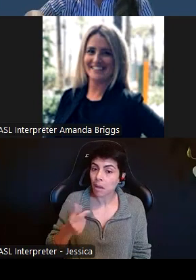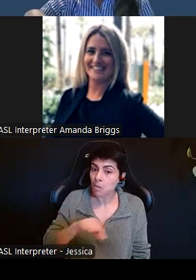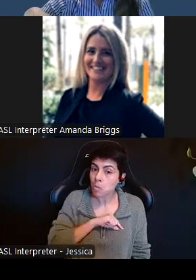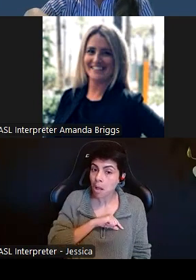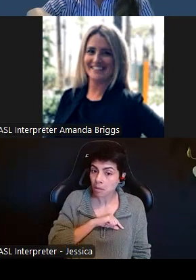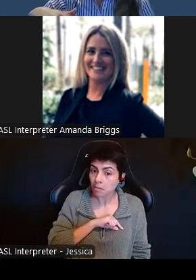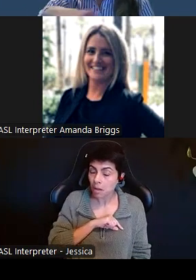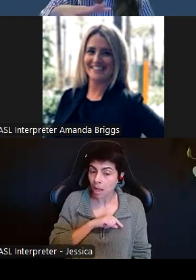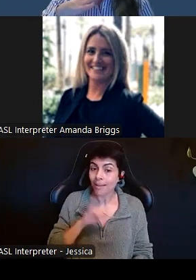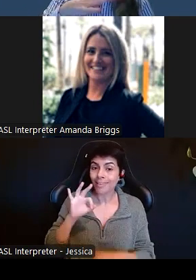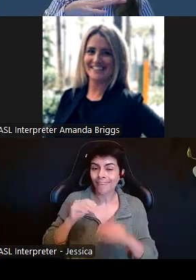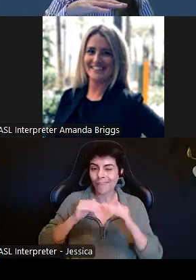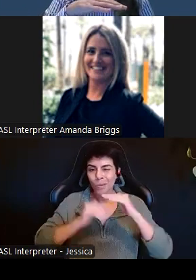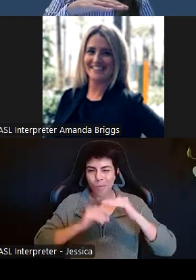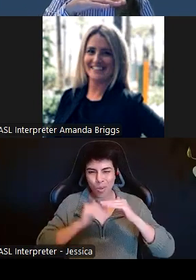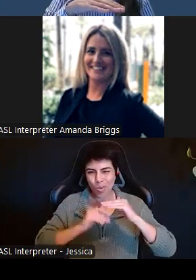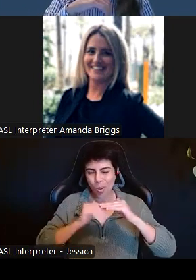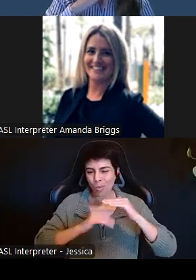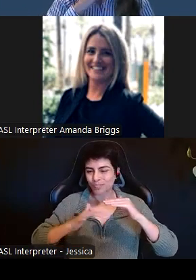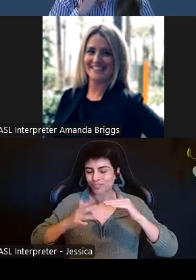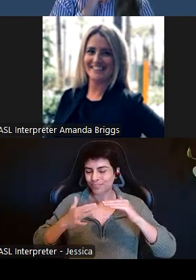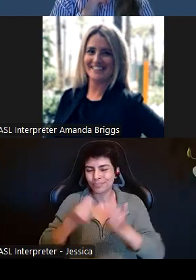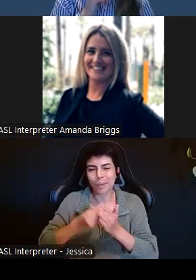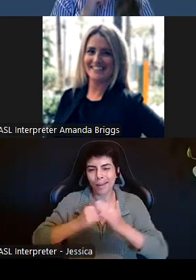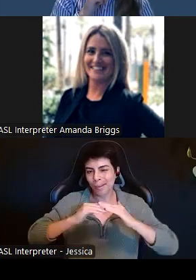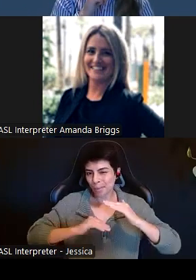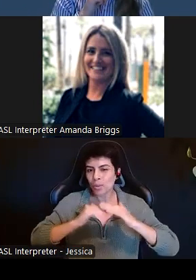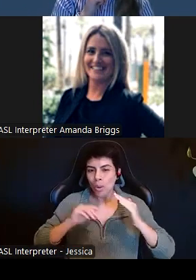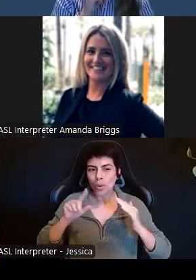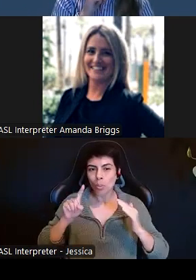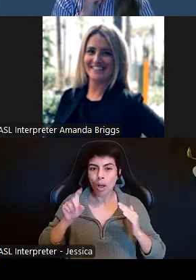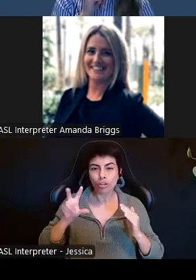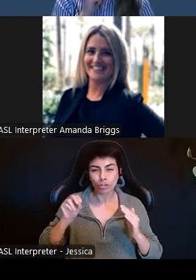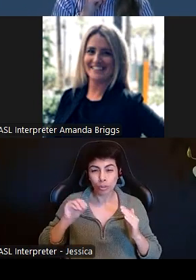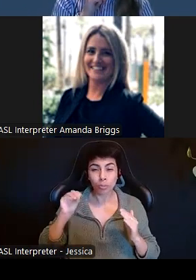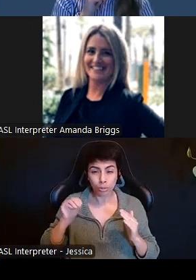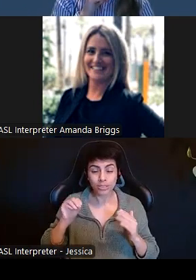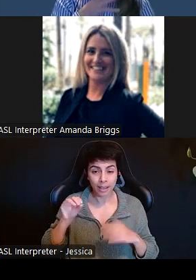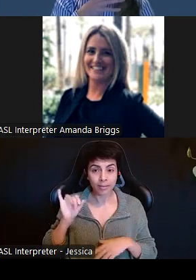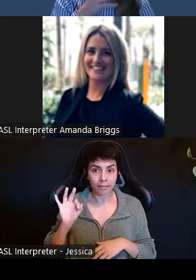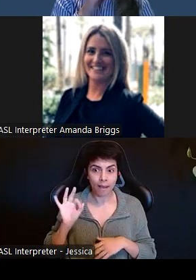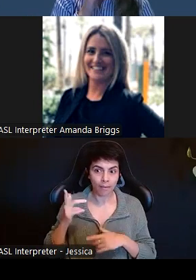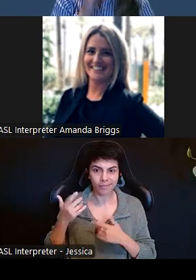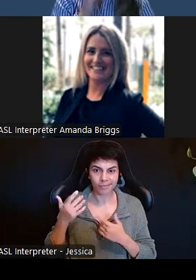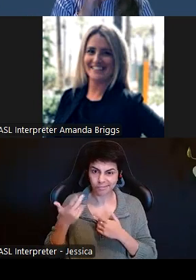with incomes below again, the the 130% of the federal poverty level, about $1,800.